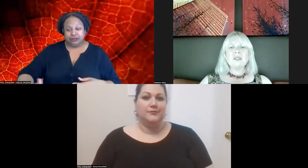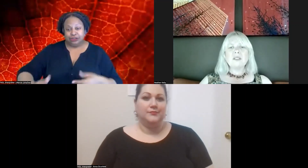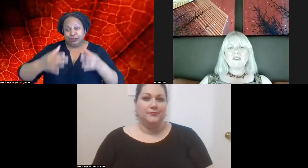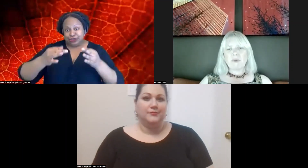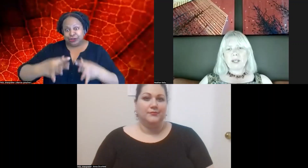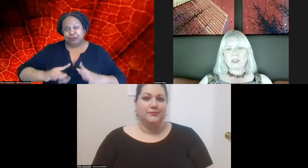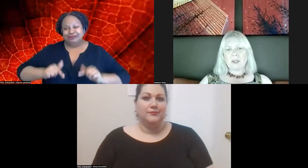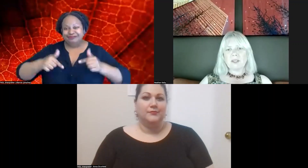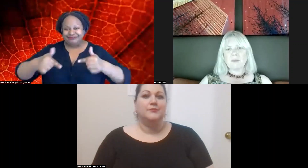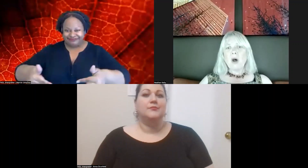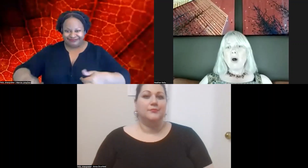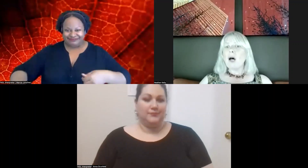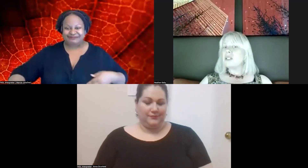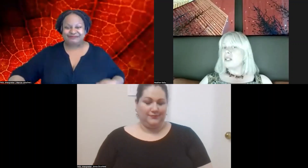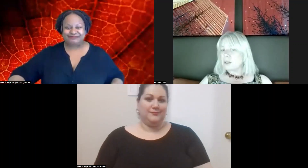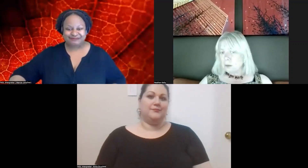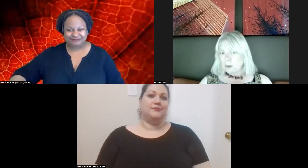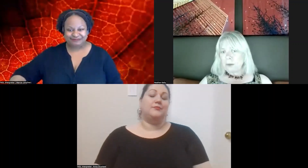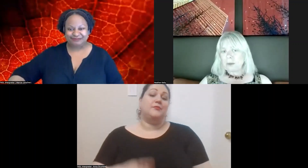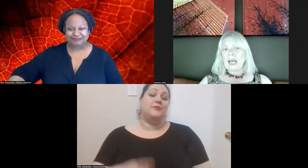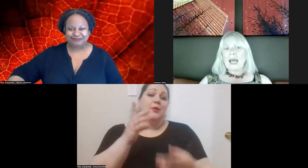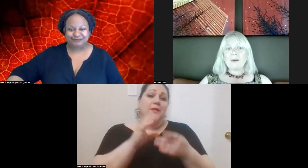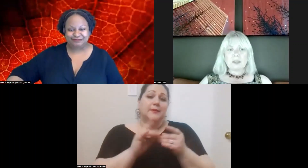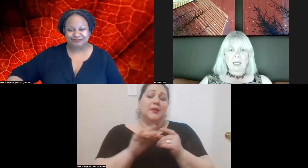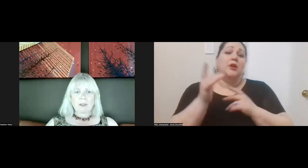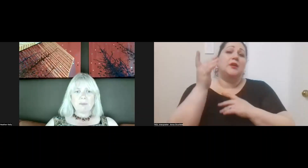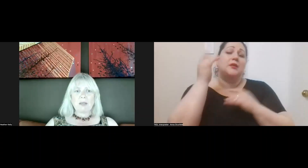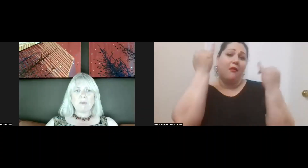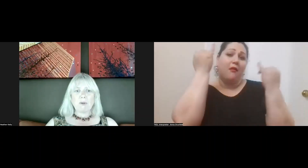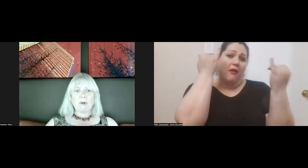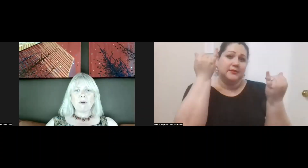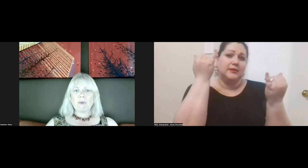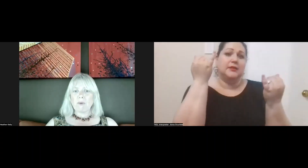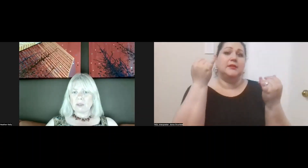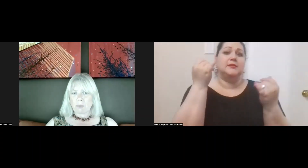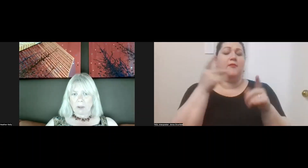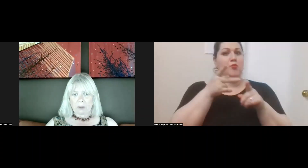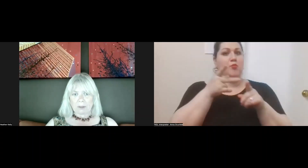notions of professionalism often exclude how disabled people move through this world.